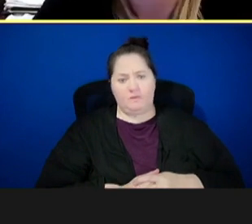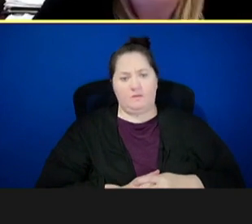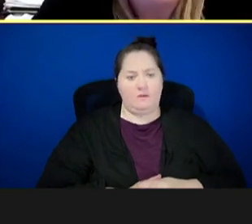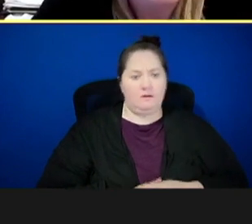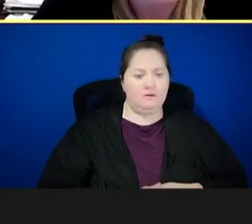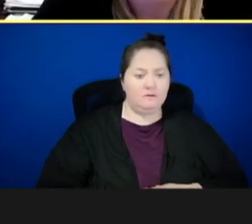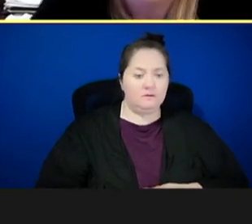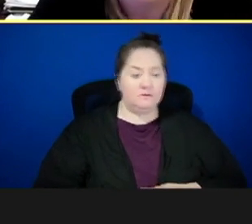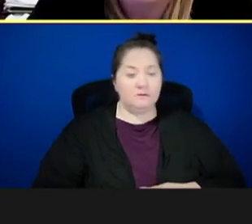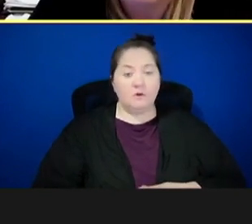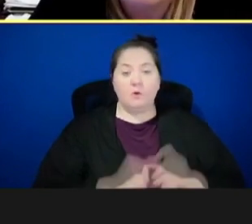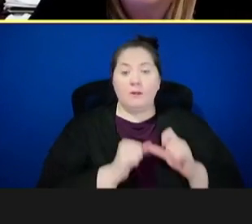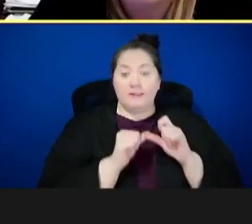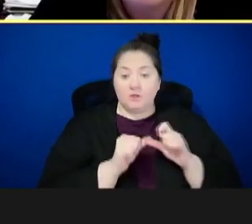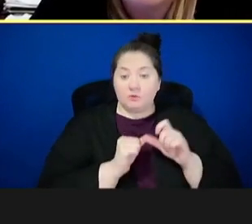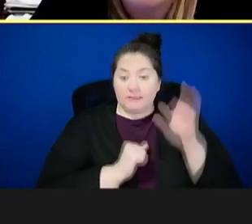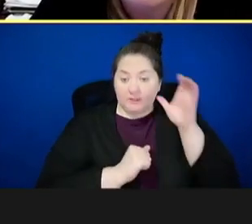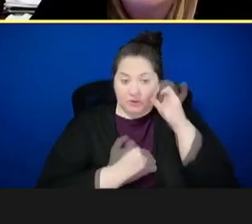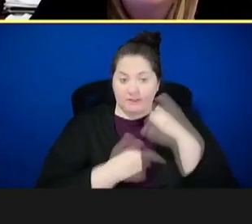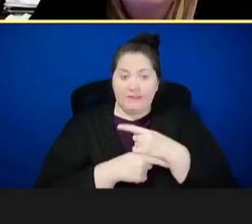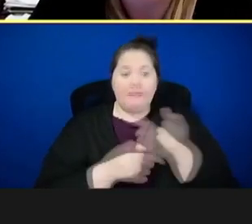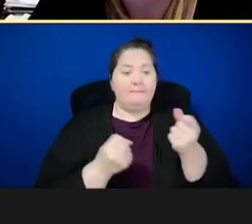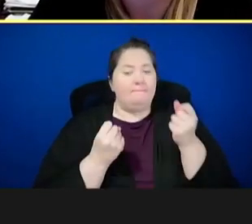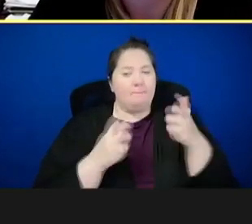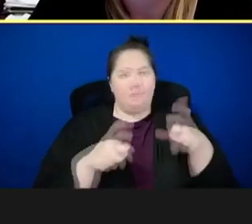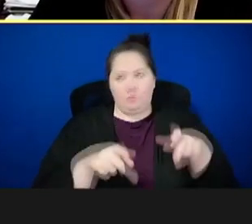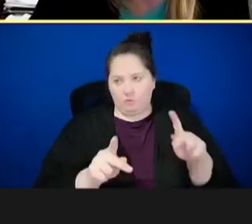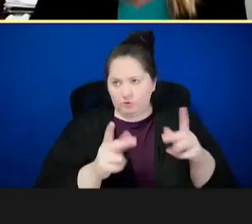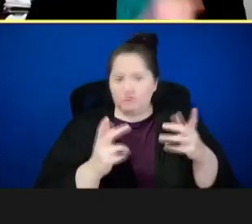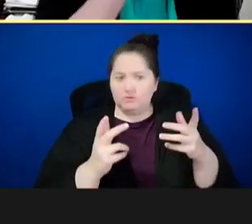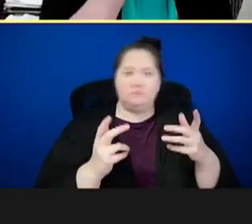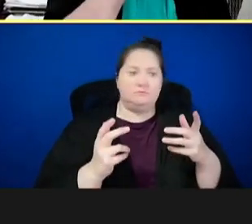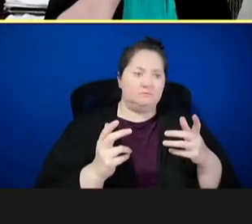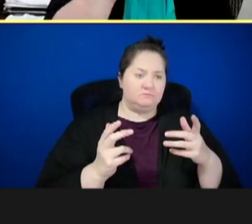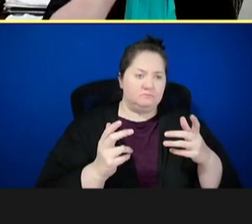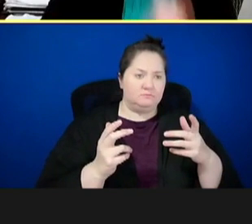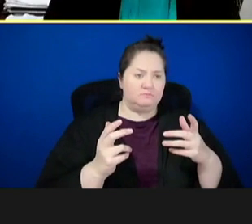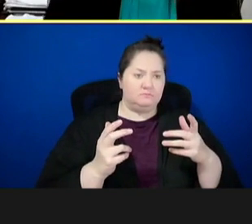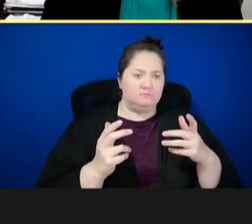As we'll continue to hear about today, there's many opportunities to, excuse me,